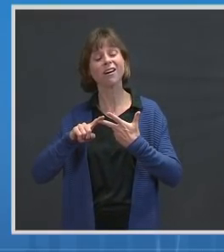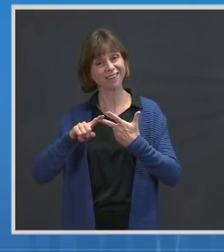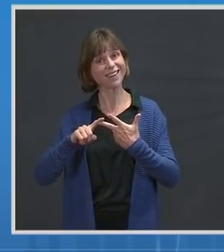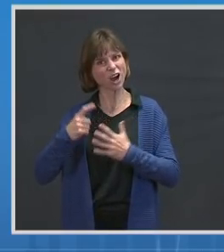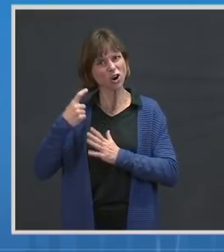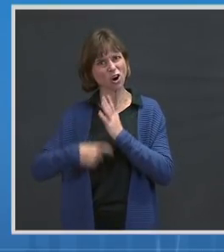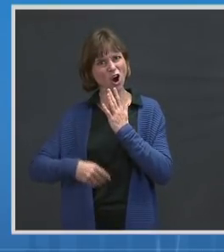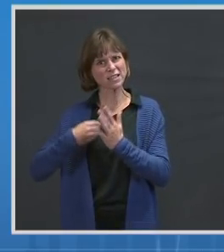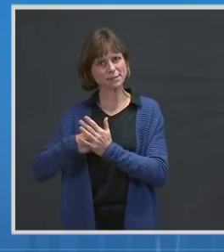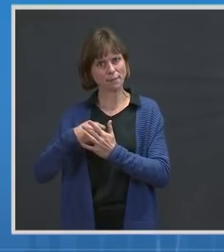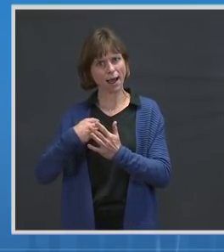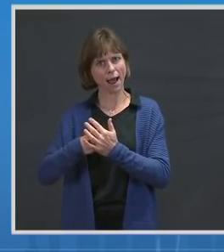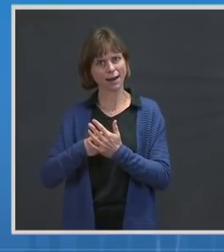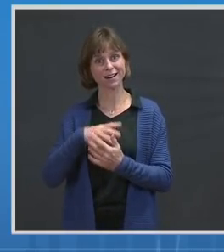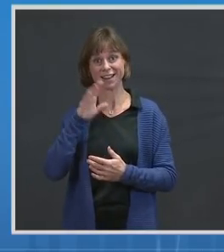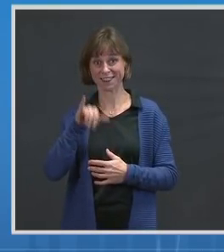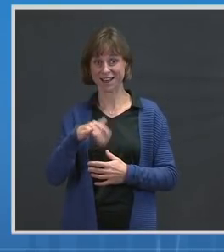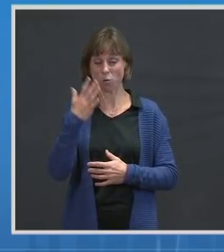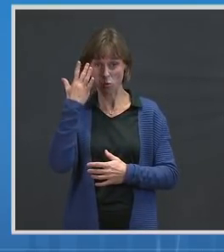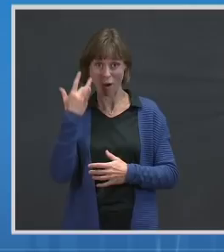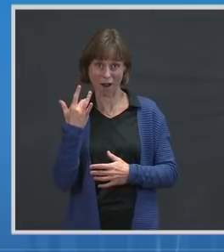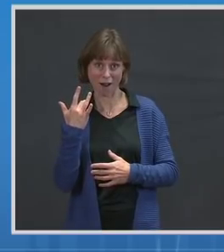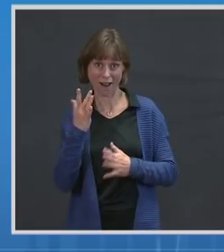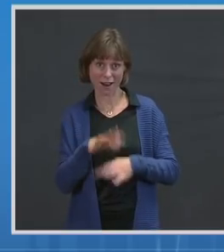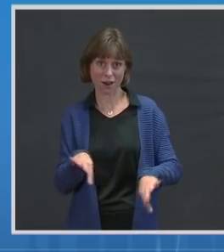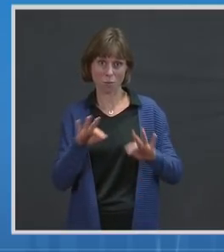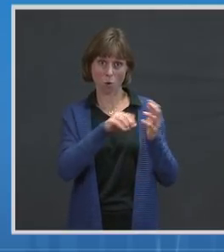the $130 billion for schools -- is so important to do.